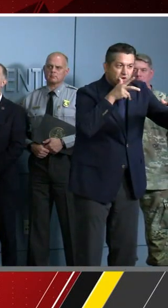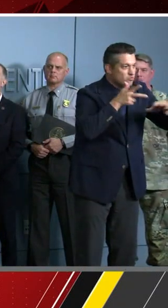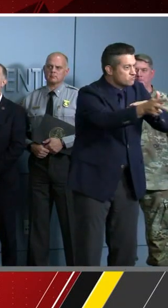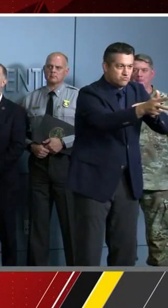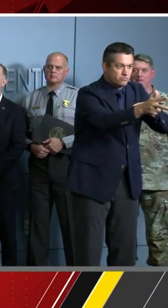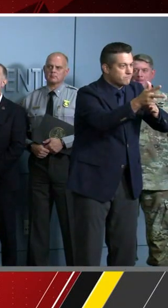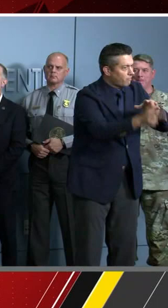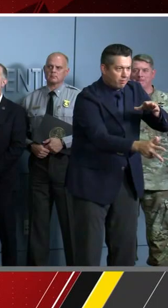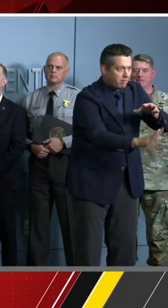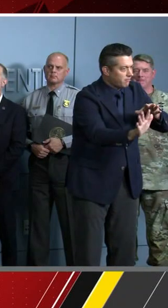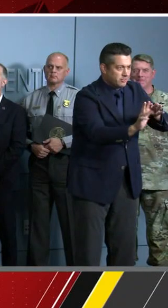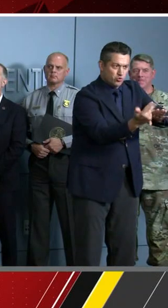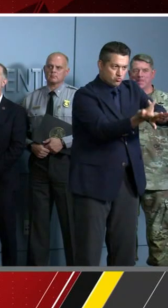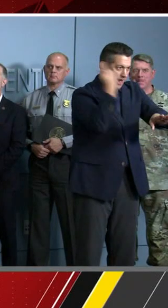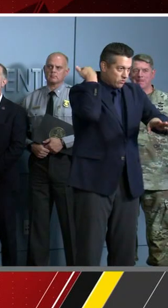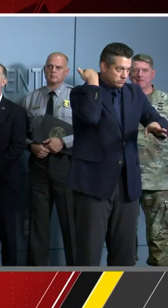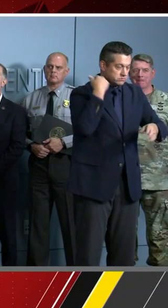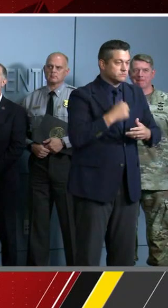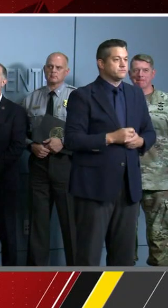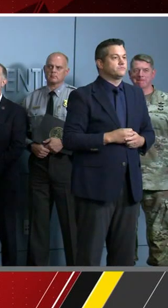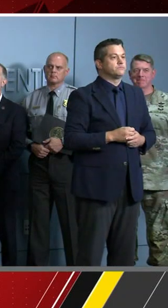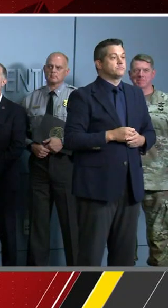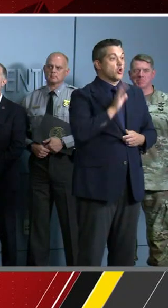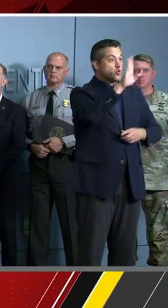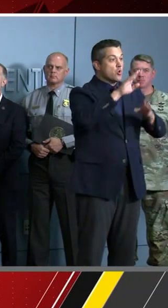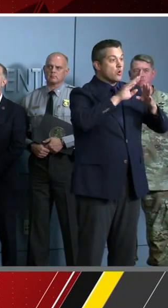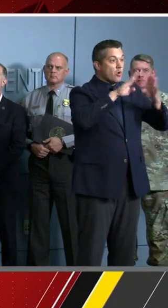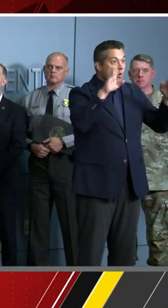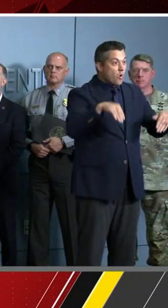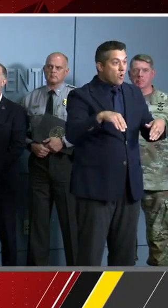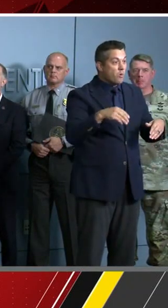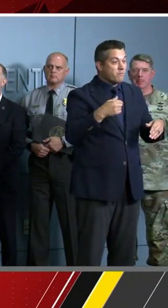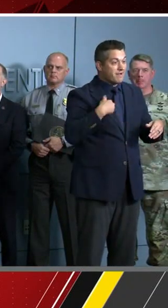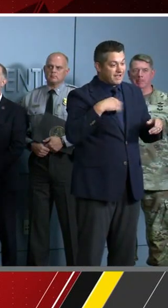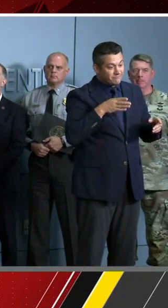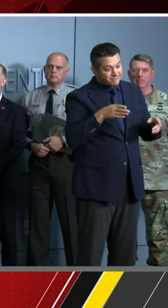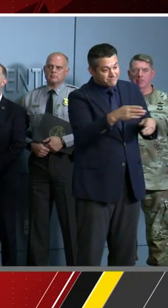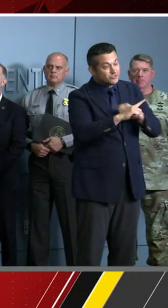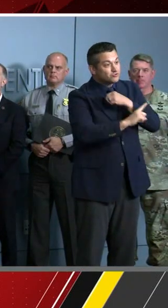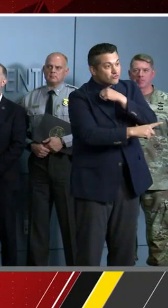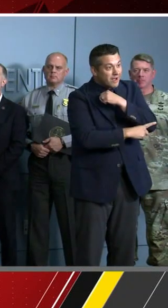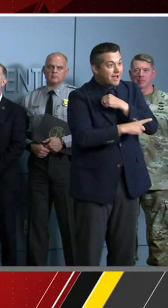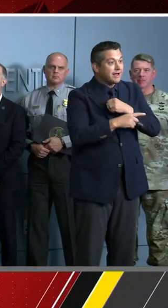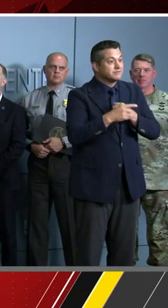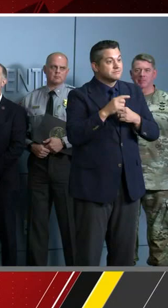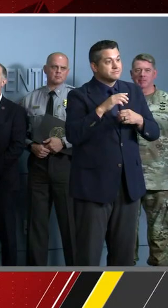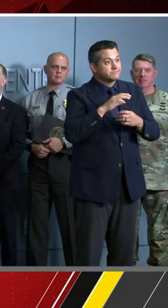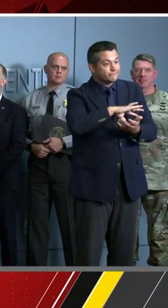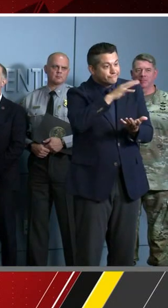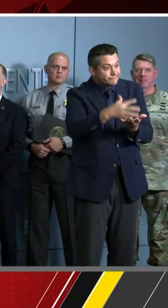yard waste on your curb, move that away from the street so it